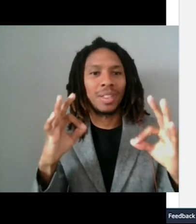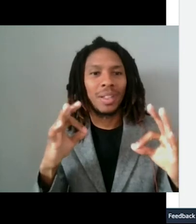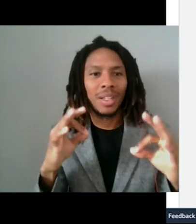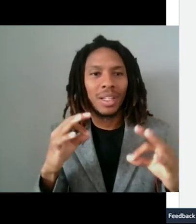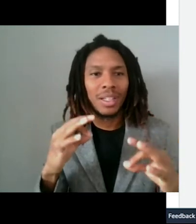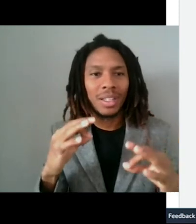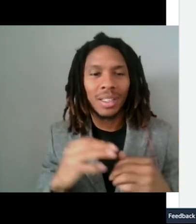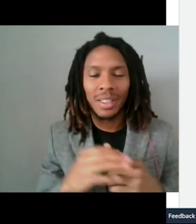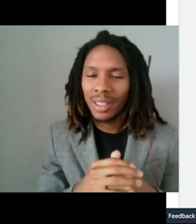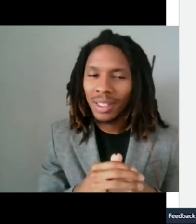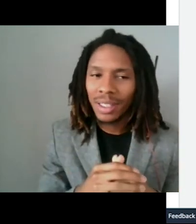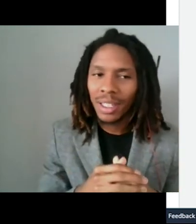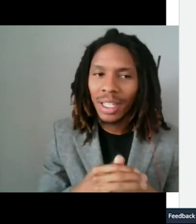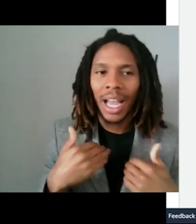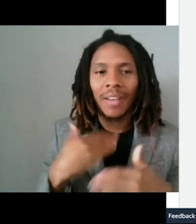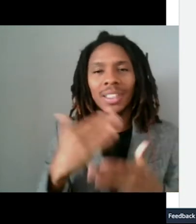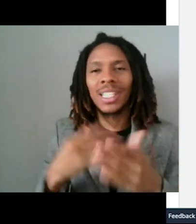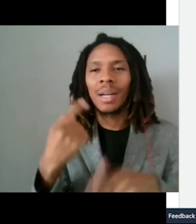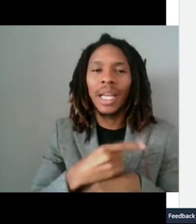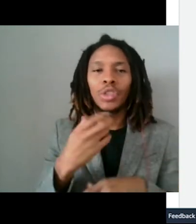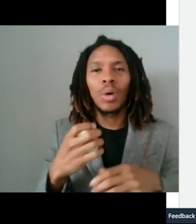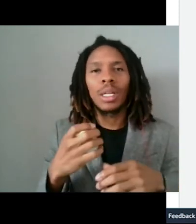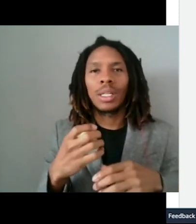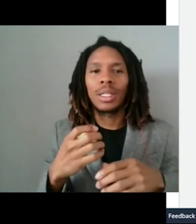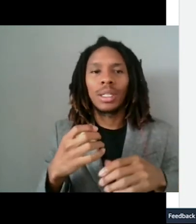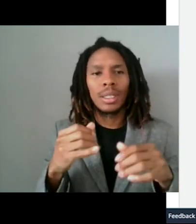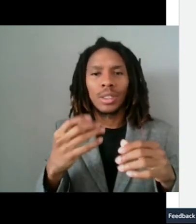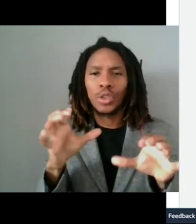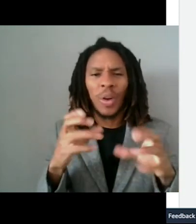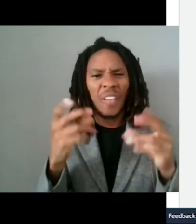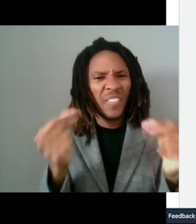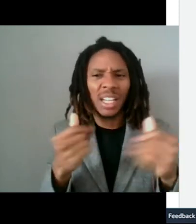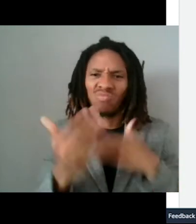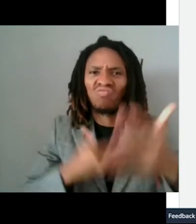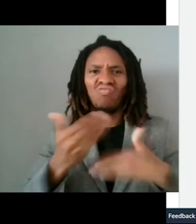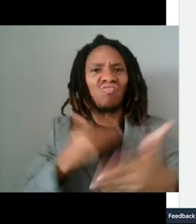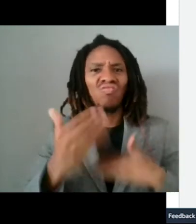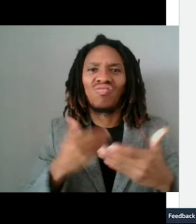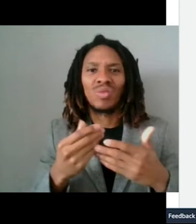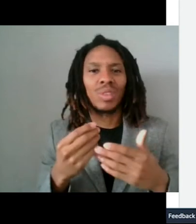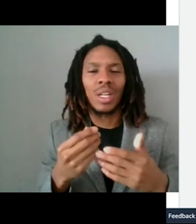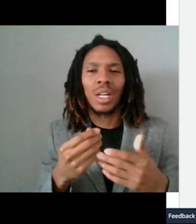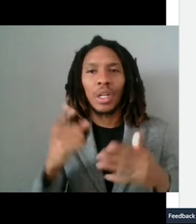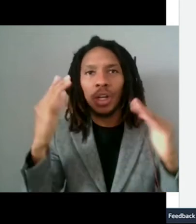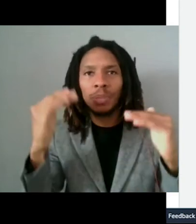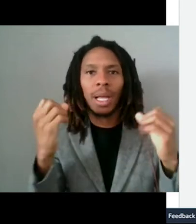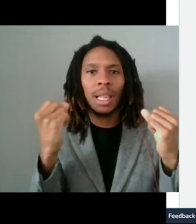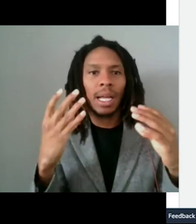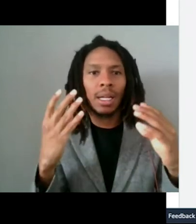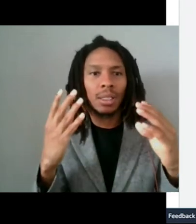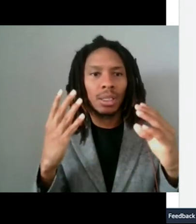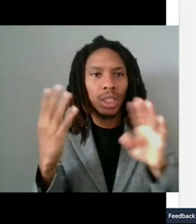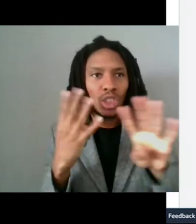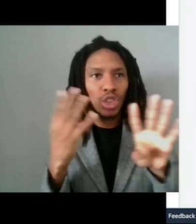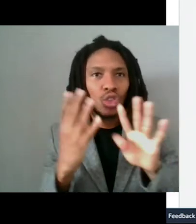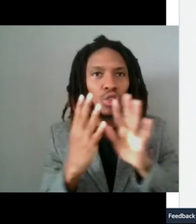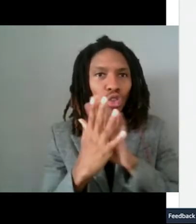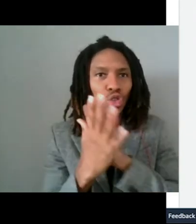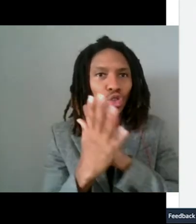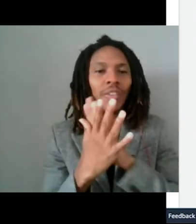There are days where you wanna scale it faster, super quick for like if you expecting a lot of traffic and then you can just check this box and then it just makes everything quicker